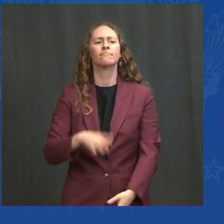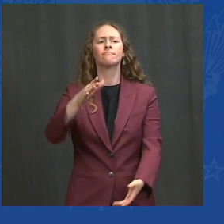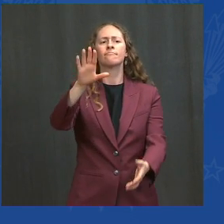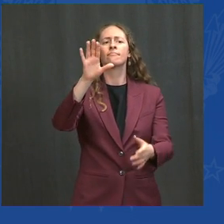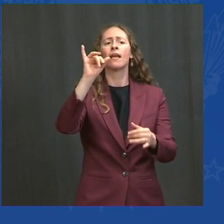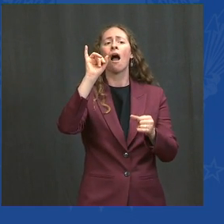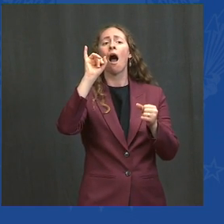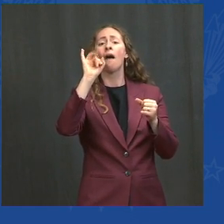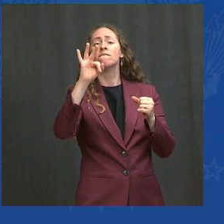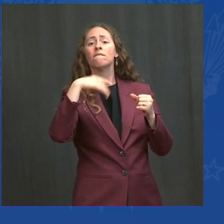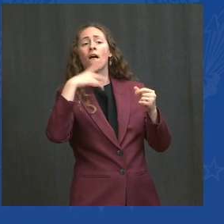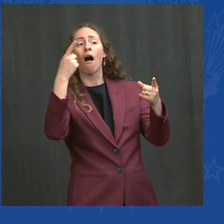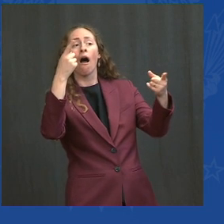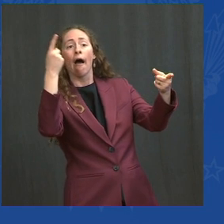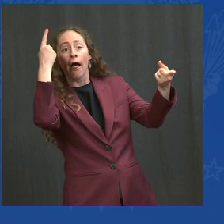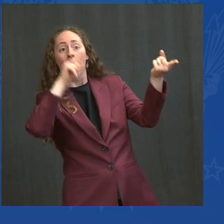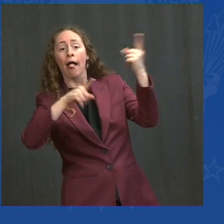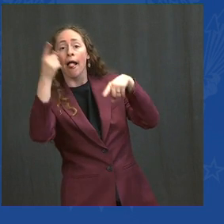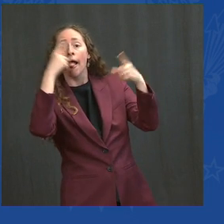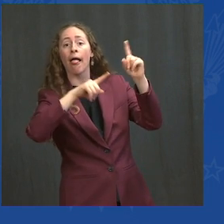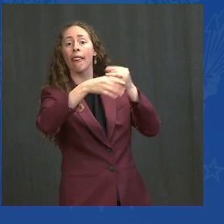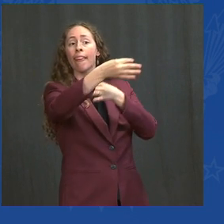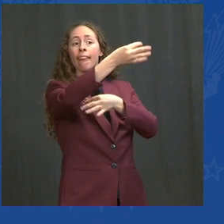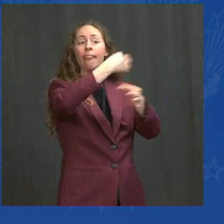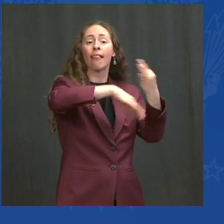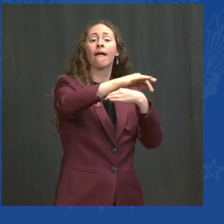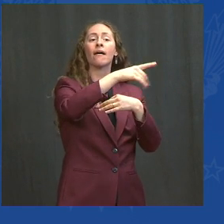that raises $260 billion in these tax havens.